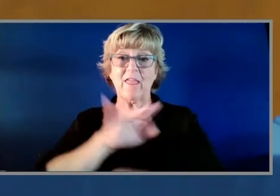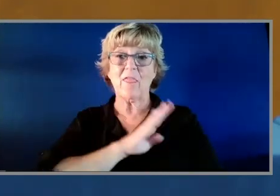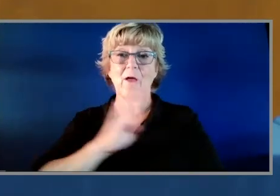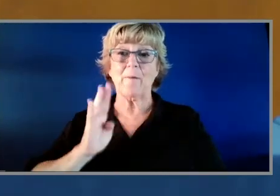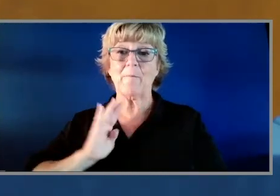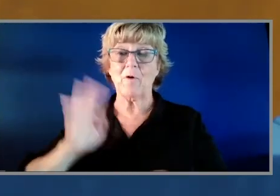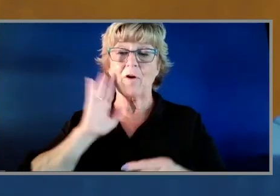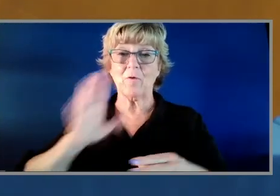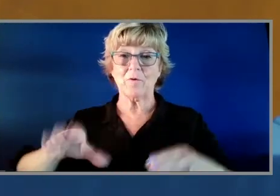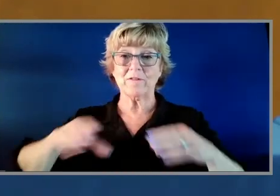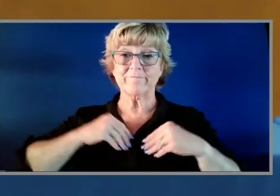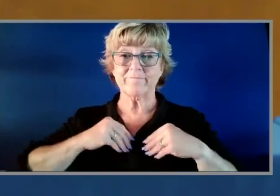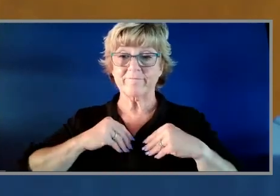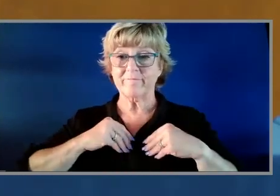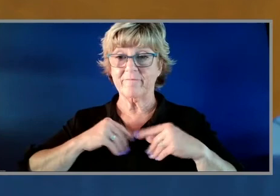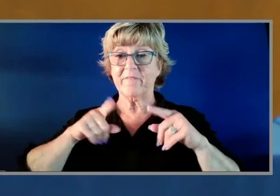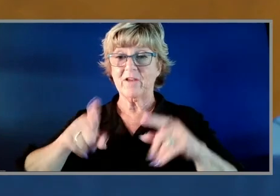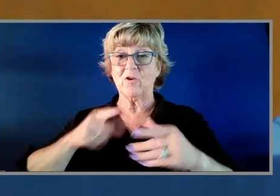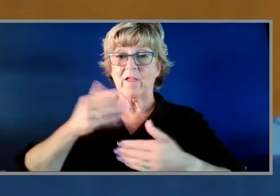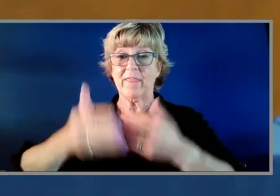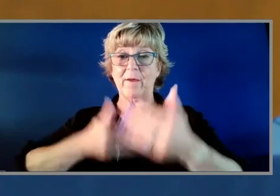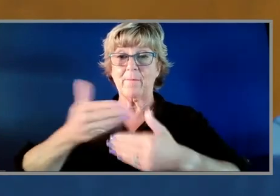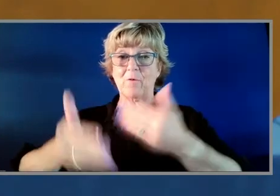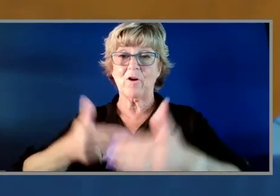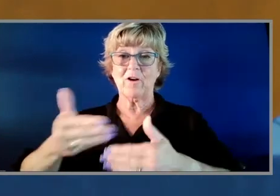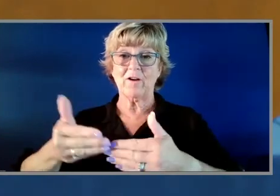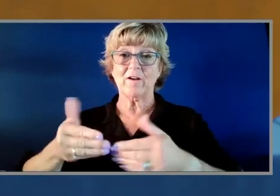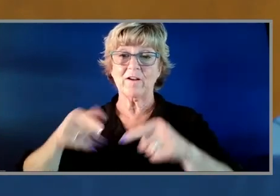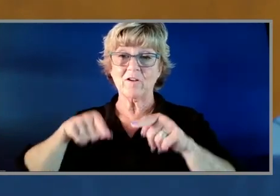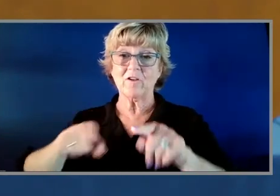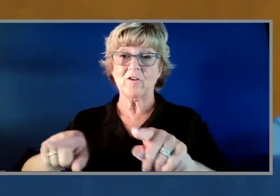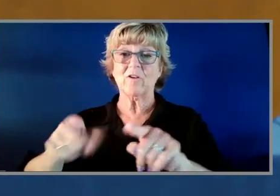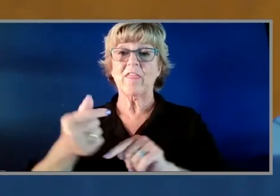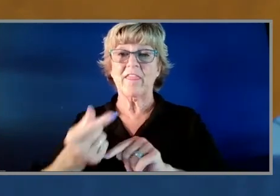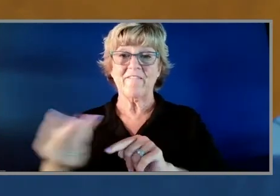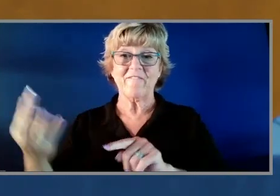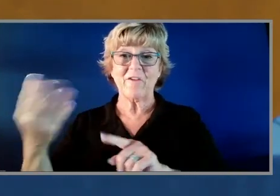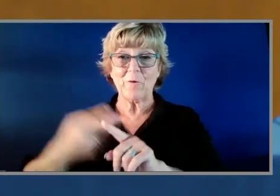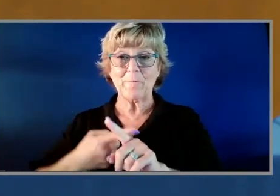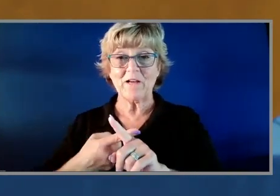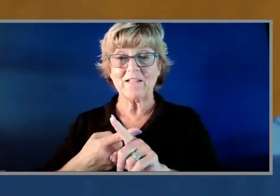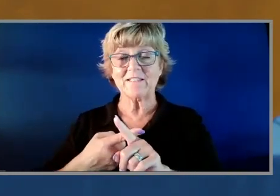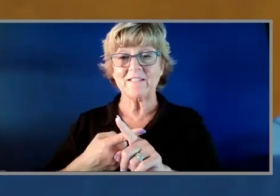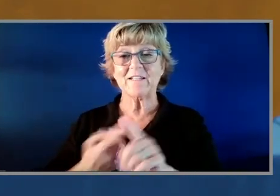Studio: State very firmly it'll be very important to the considerations that the Board will take up as this process